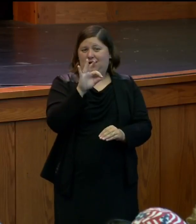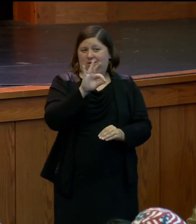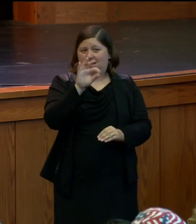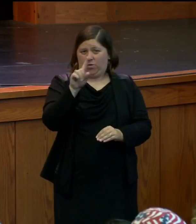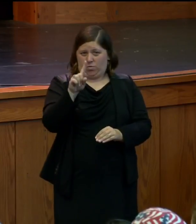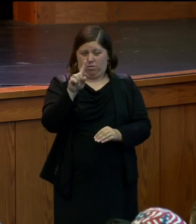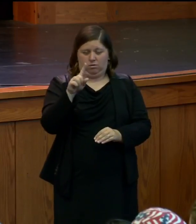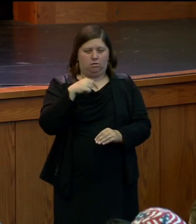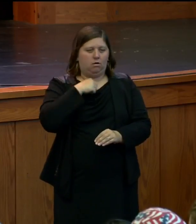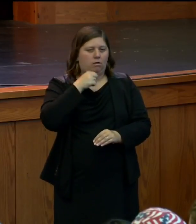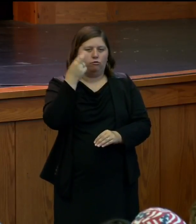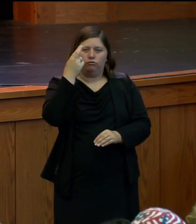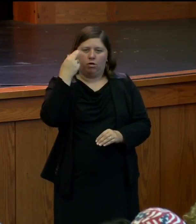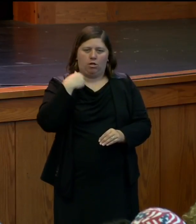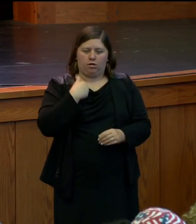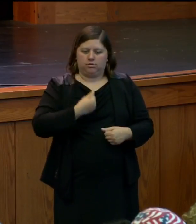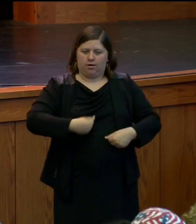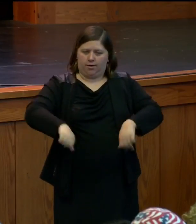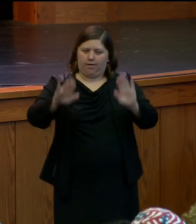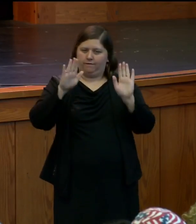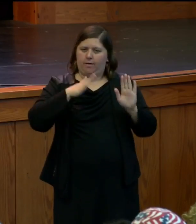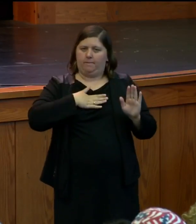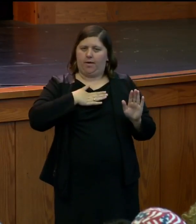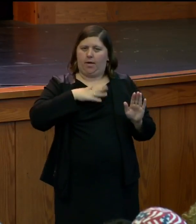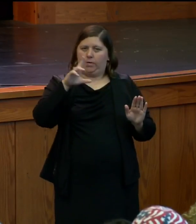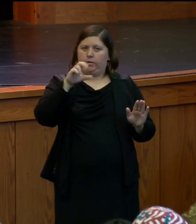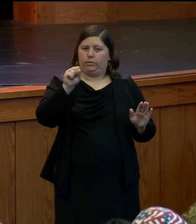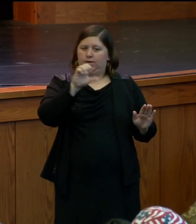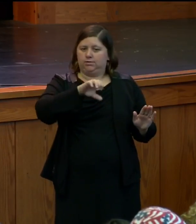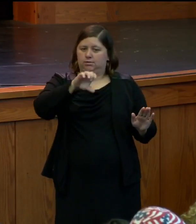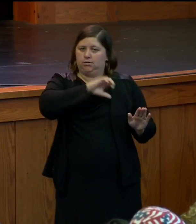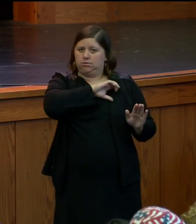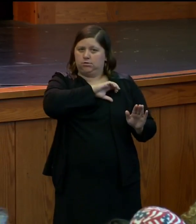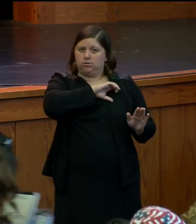REALIZE I WAS GIVING UP MY UNITED STATES CITIZENSHIP.